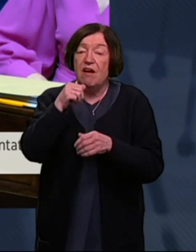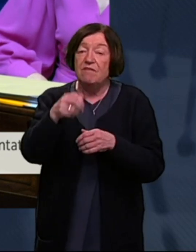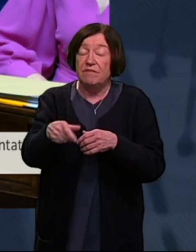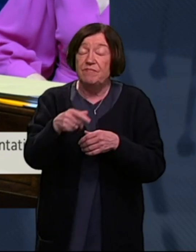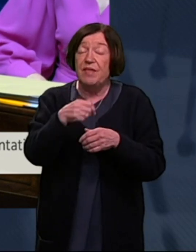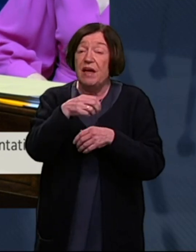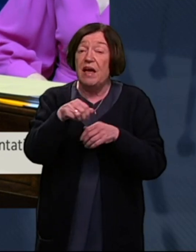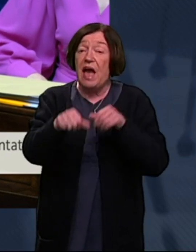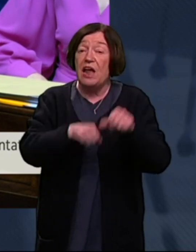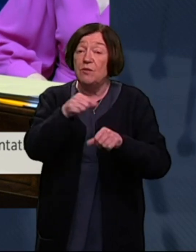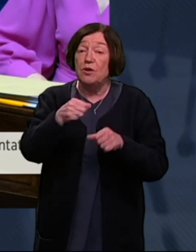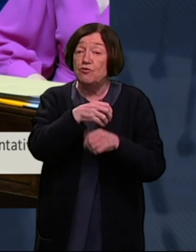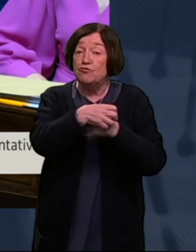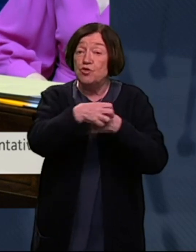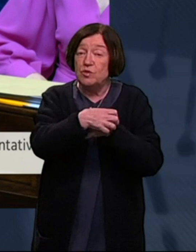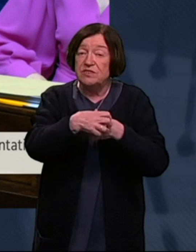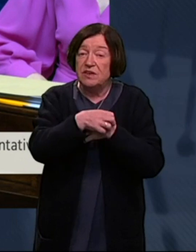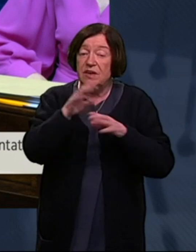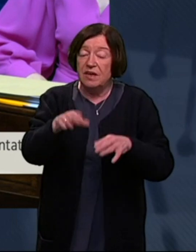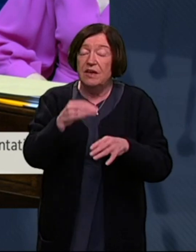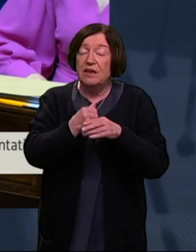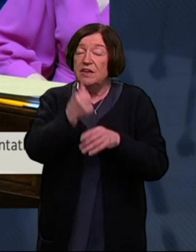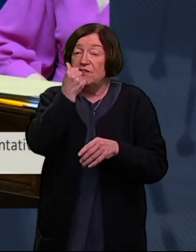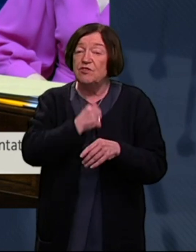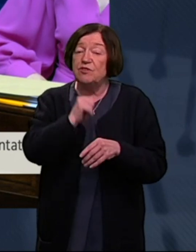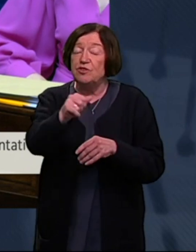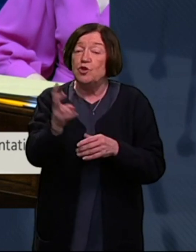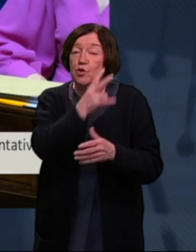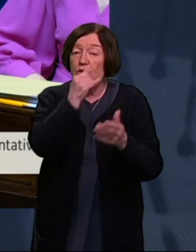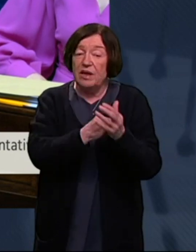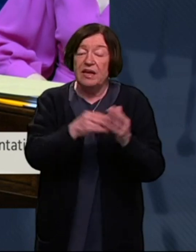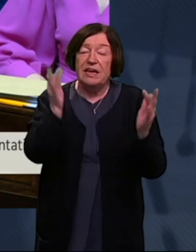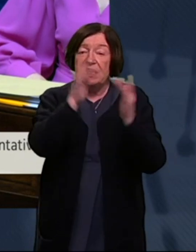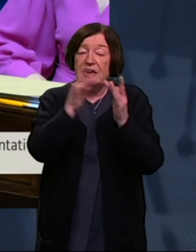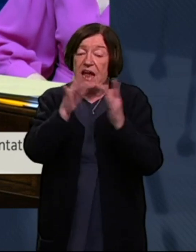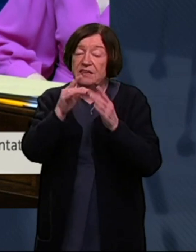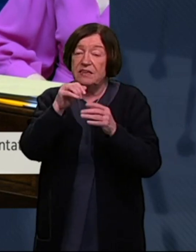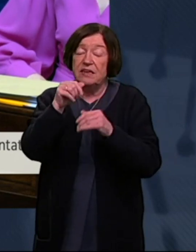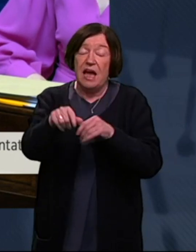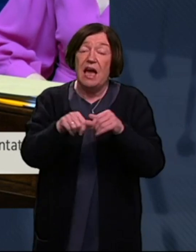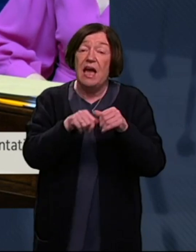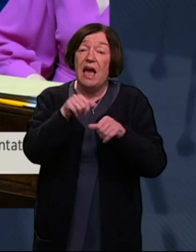In response to the Deputy's question, connecting animal cruelty to the expansion of the dairy